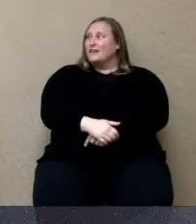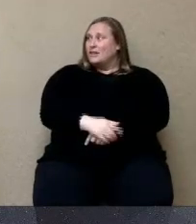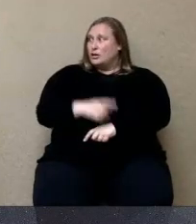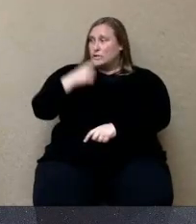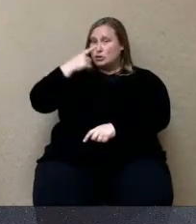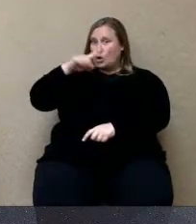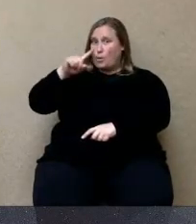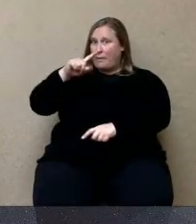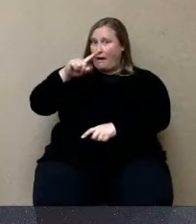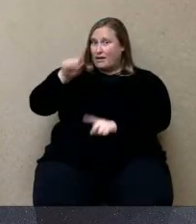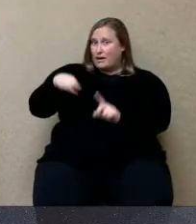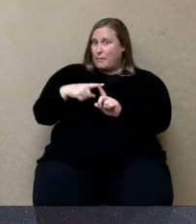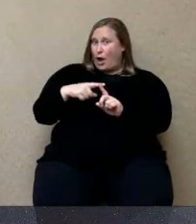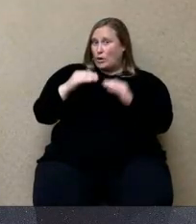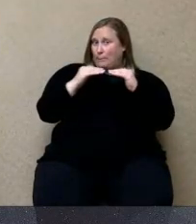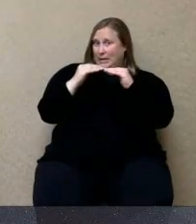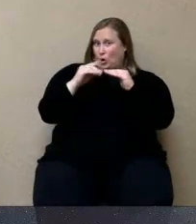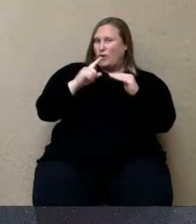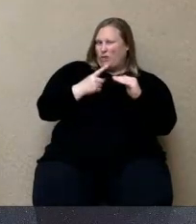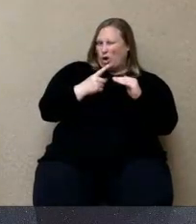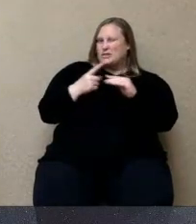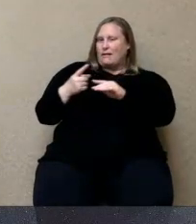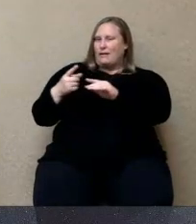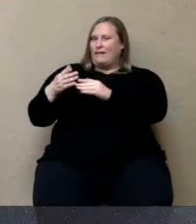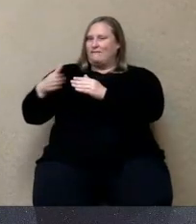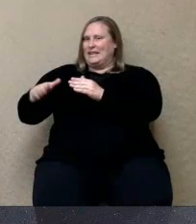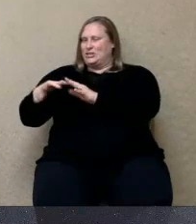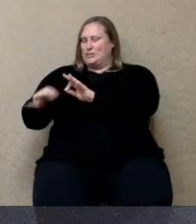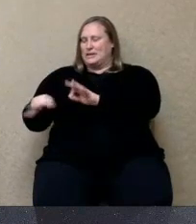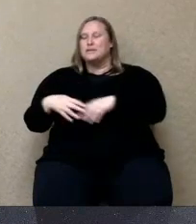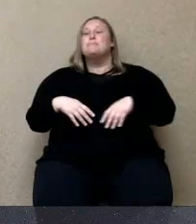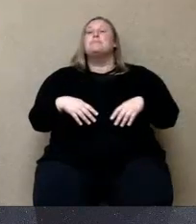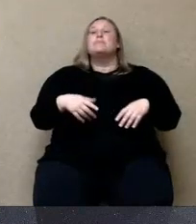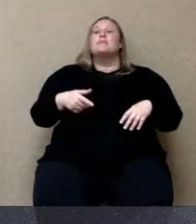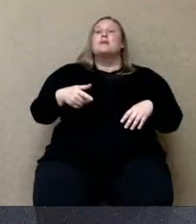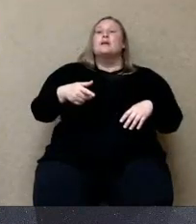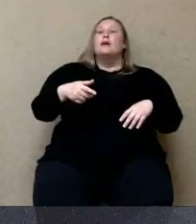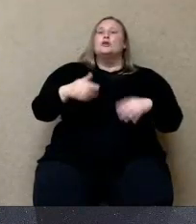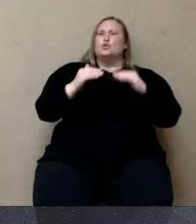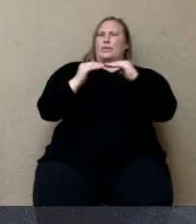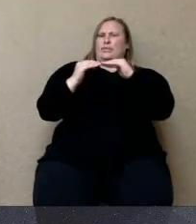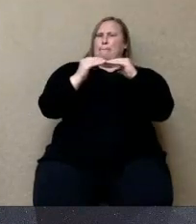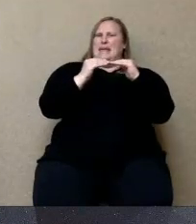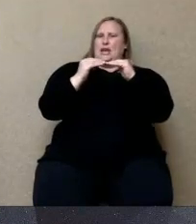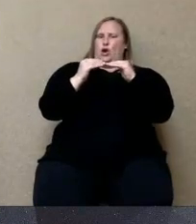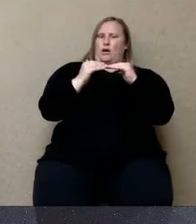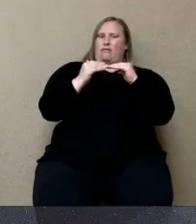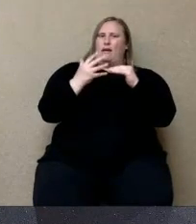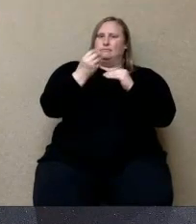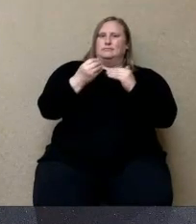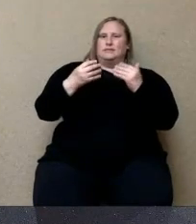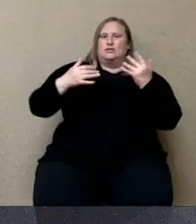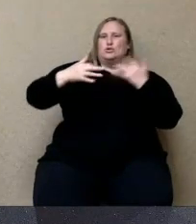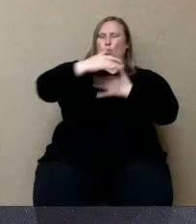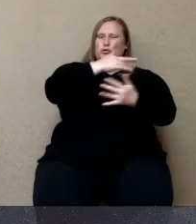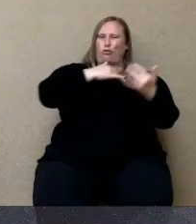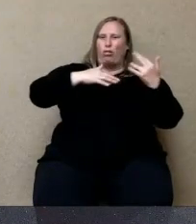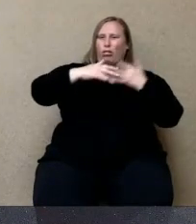Do you mind if I talk a little bit about the peer? Okay, cool. So, the peer question is a really great one, too, because that does come up.